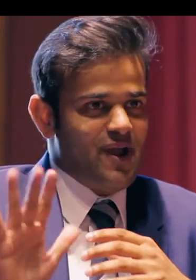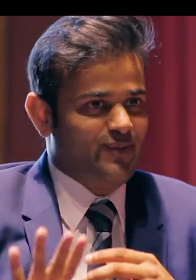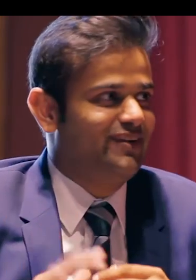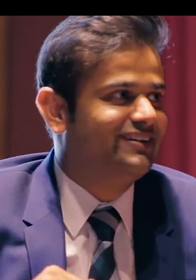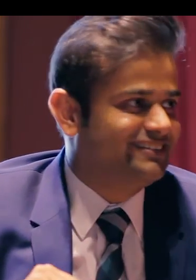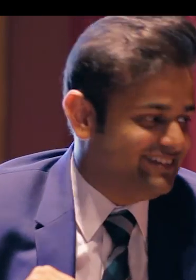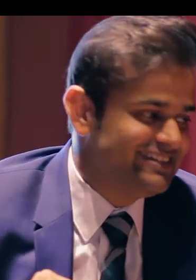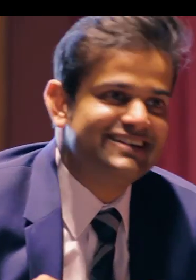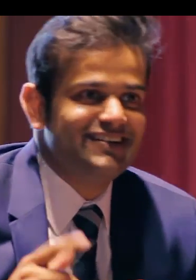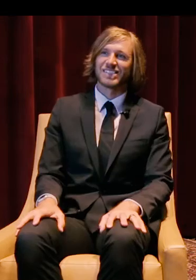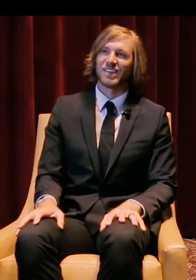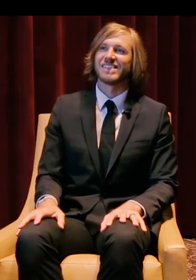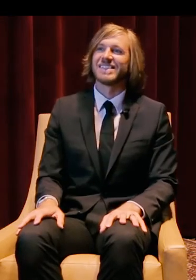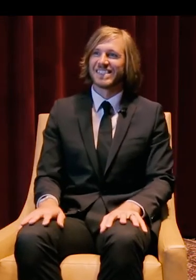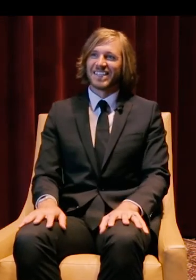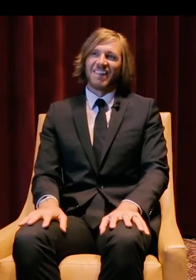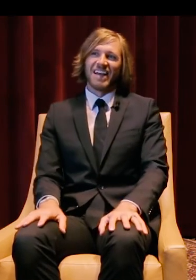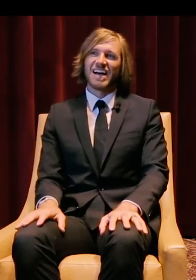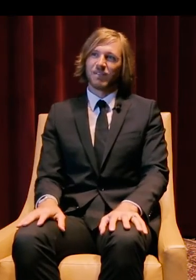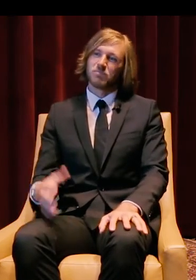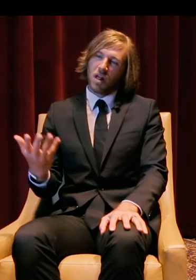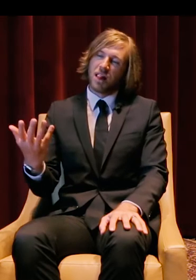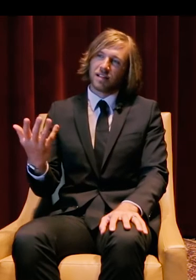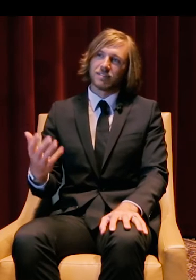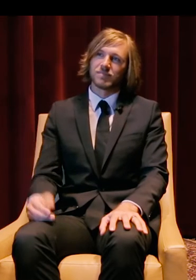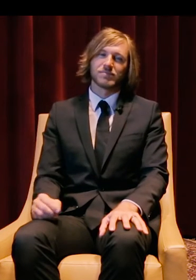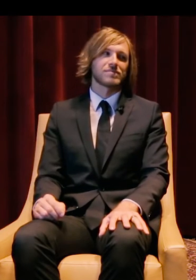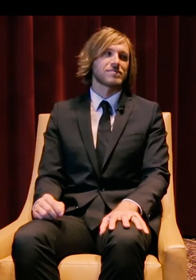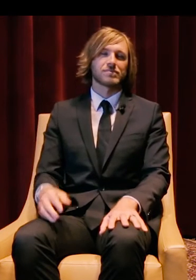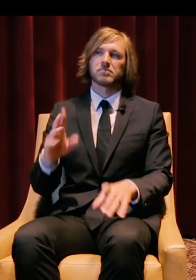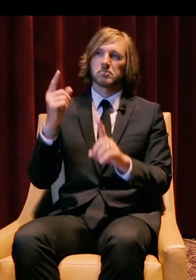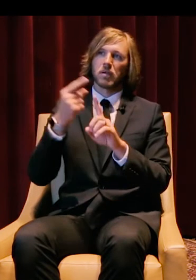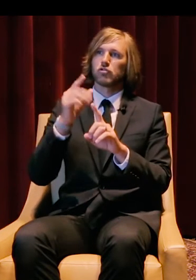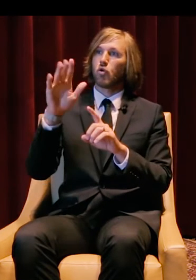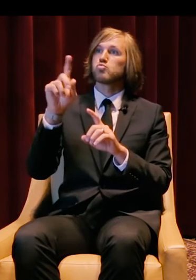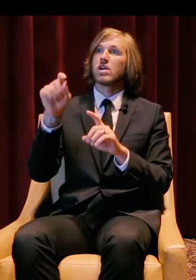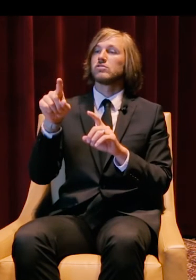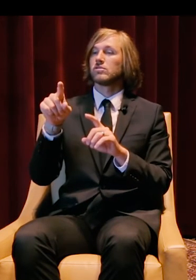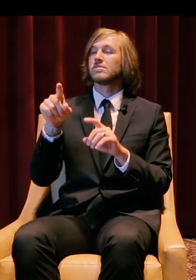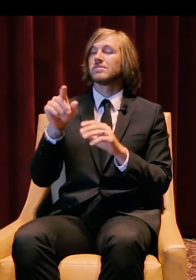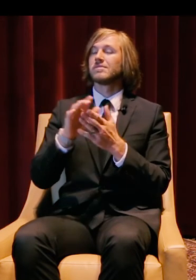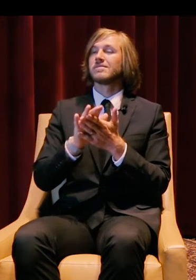Now, I'll look at that from now on. And to get back to your question about